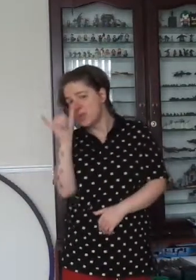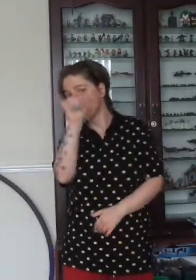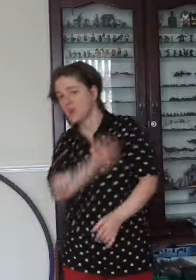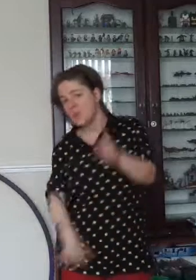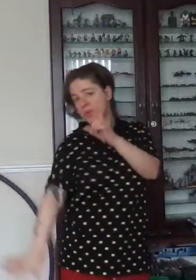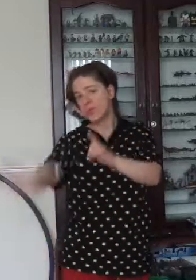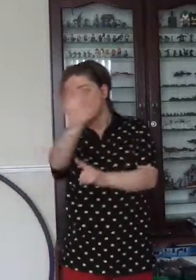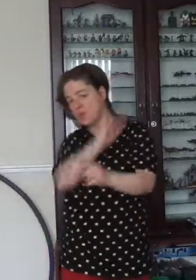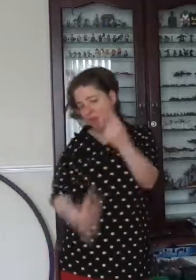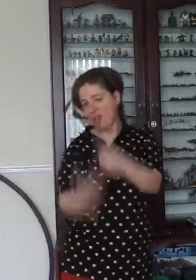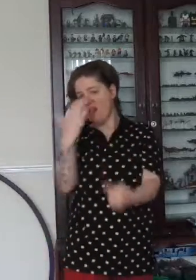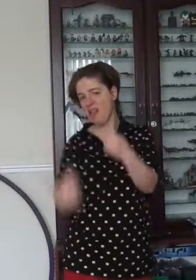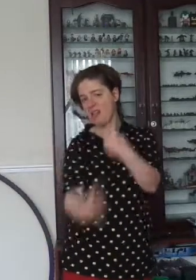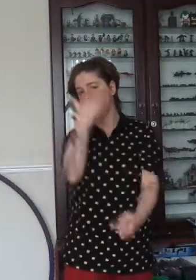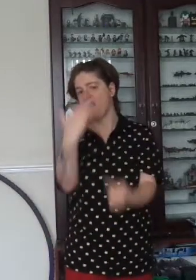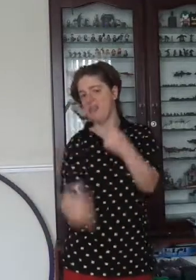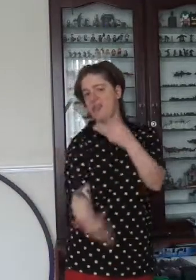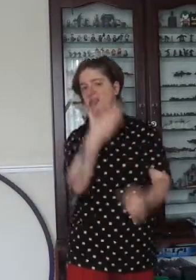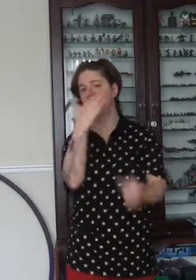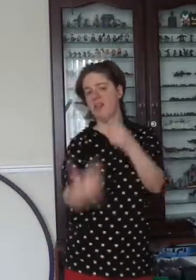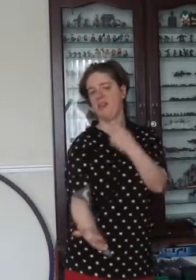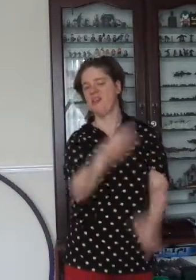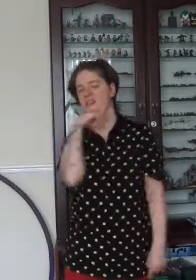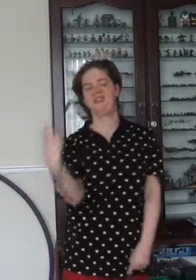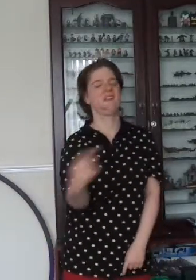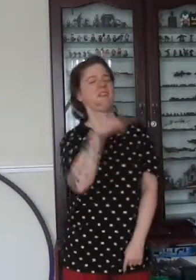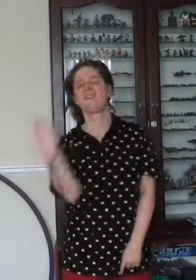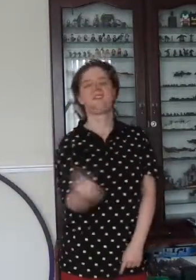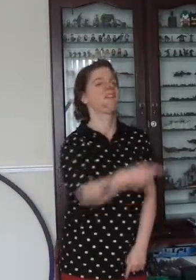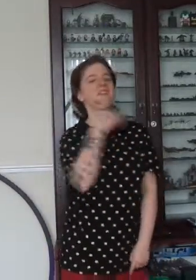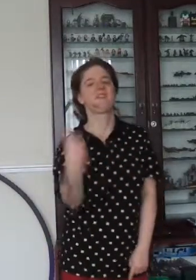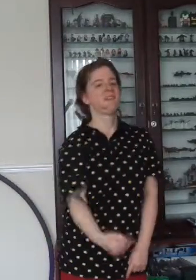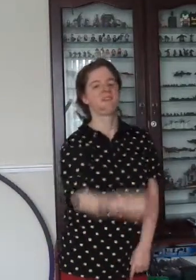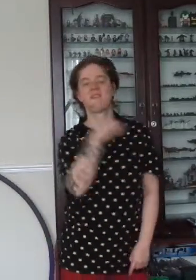All the things you'd say They were never true, never true